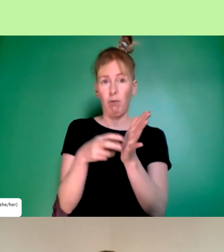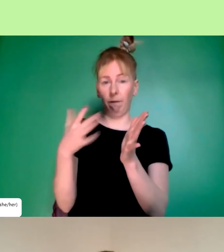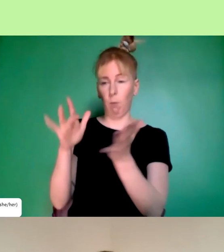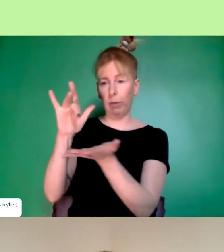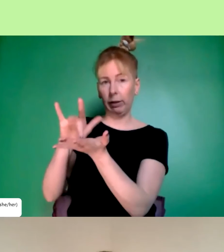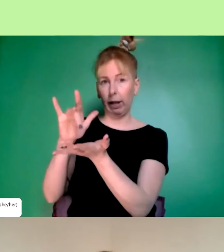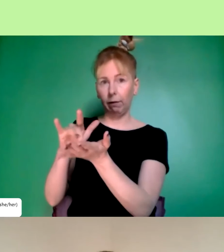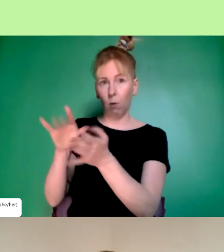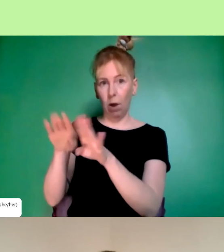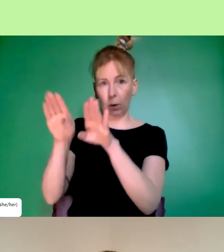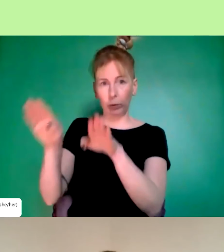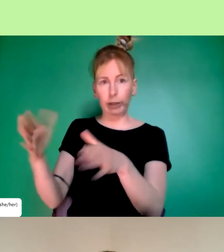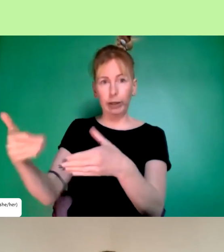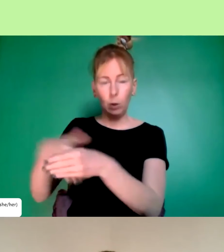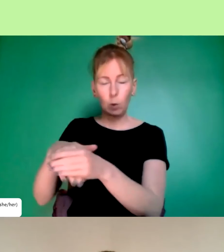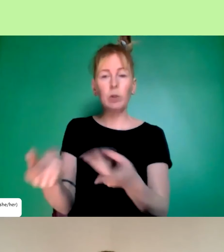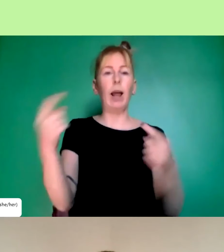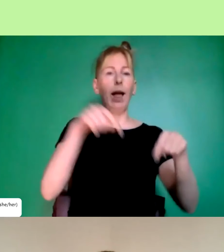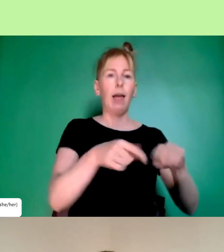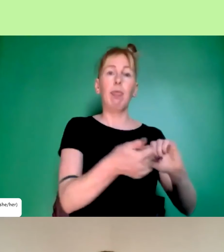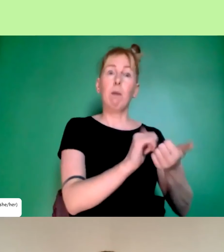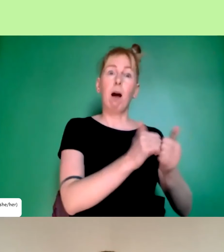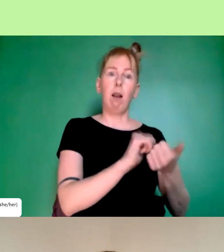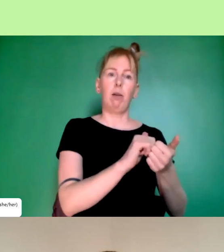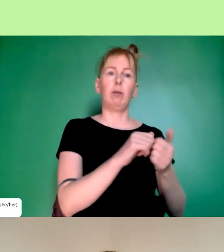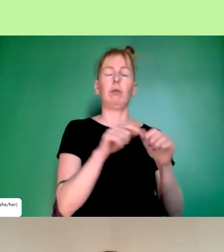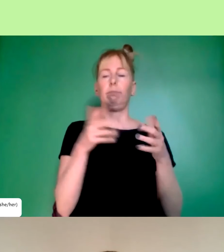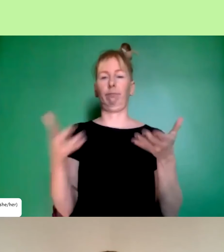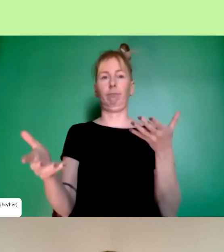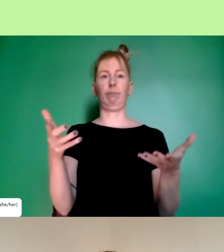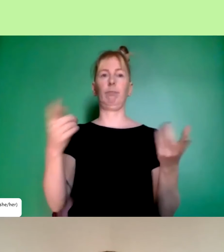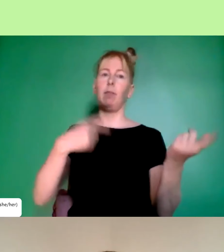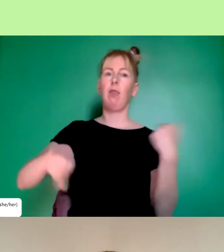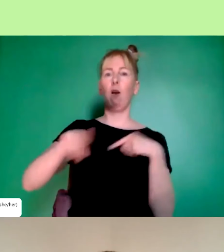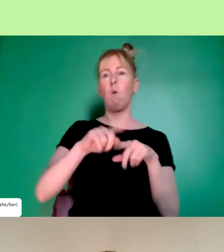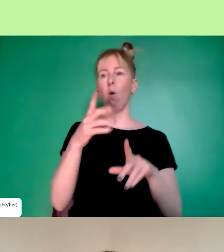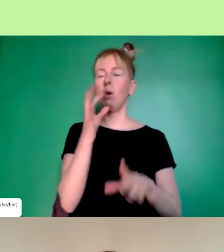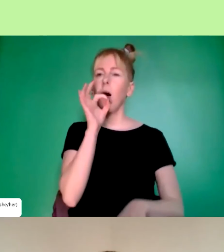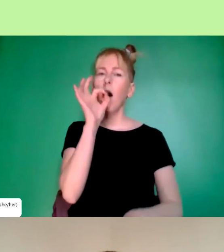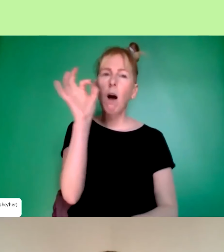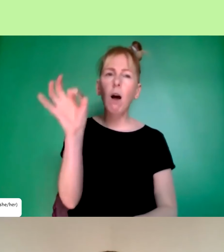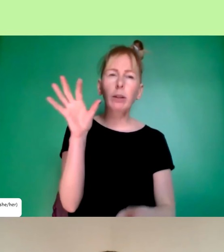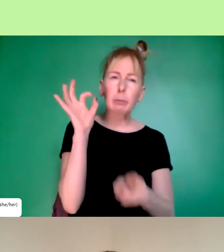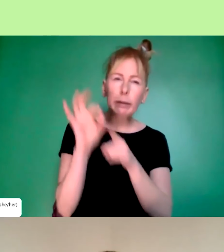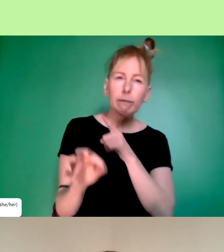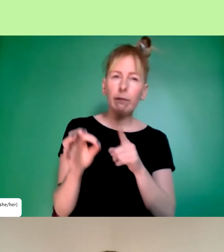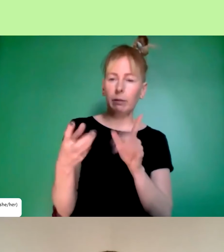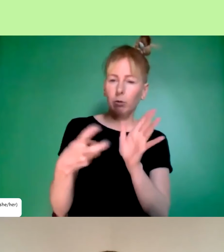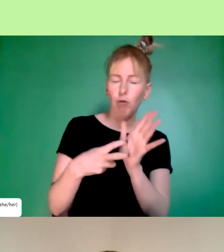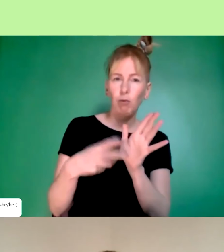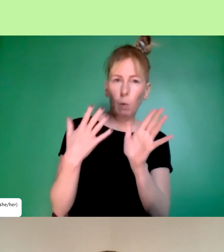these partners. And they asked for a bespoke contract partnership agreement. And so